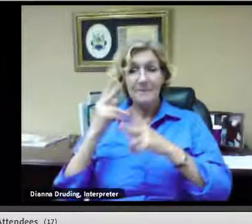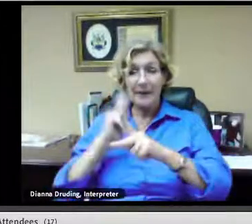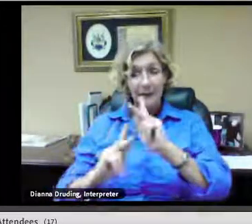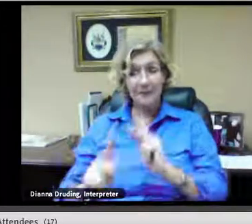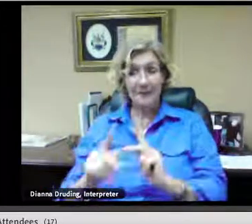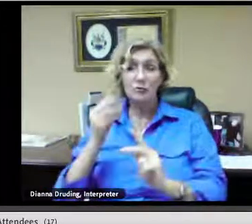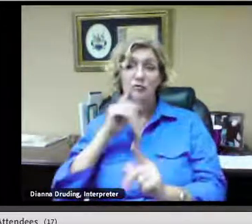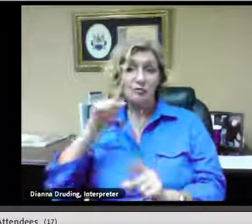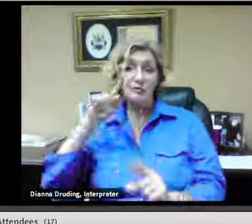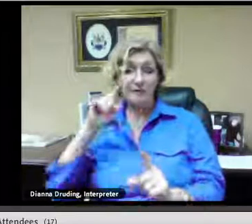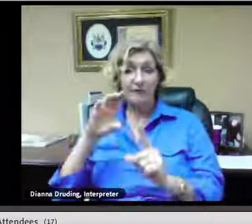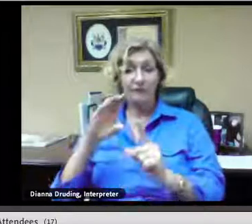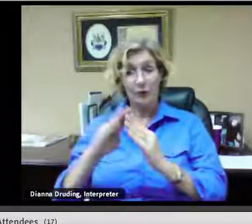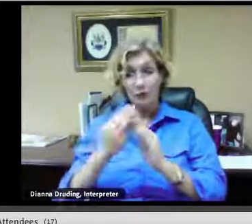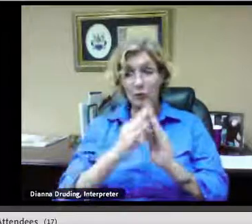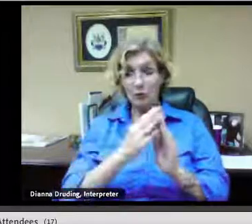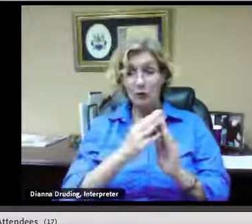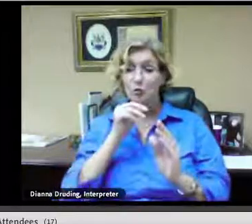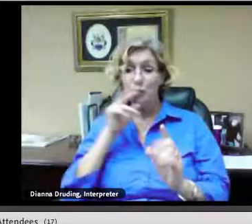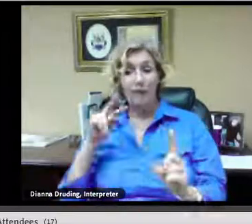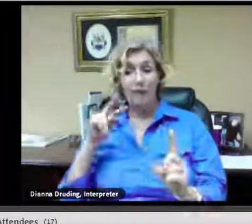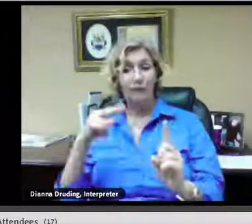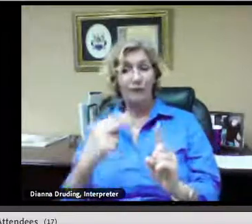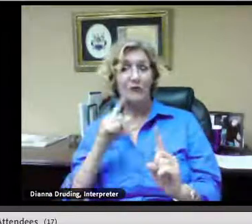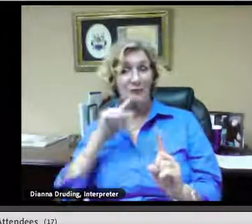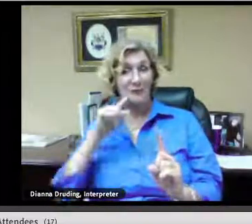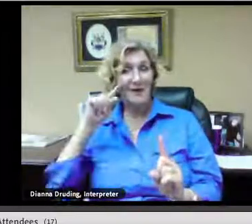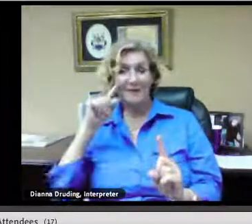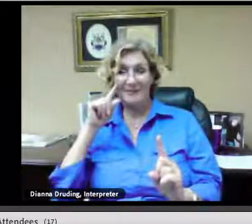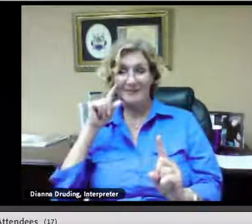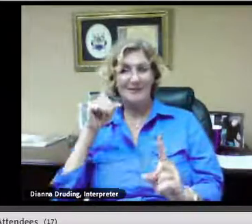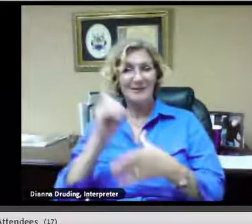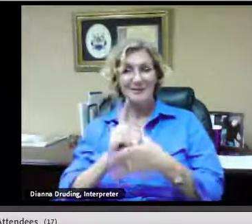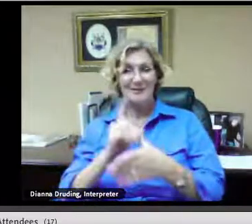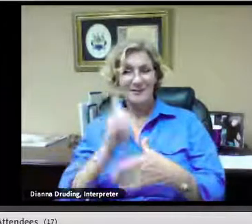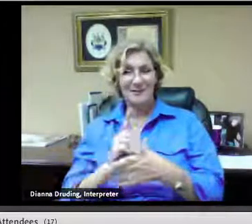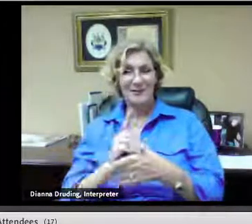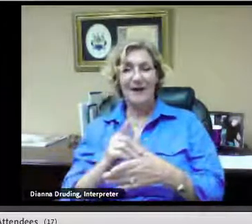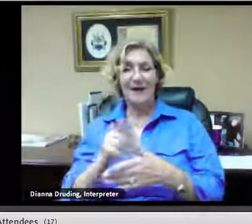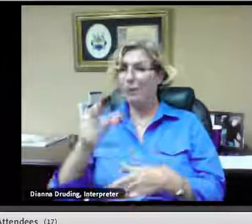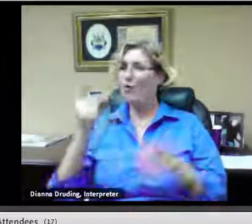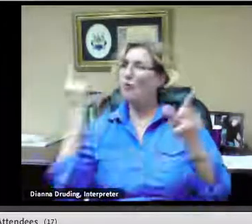and they're absolutely advocating, you know, that this is not a disability.